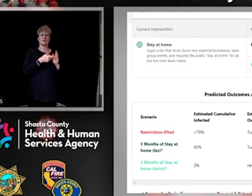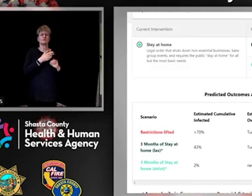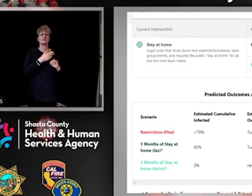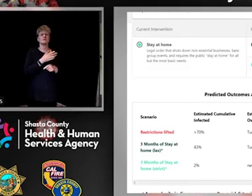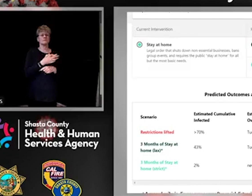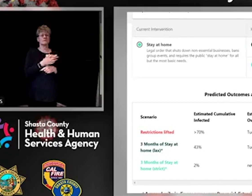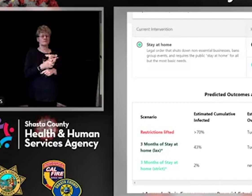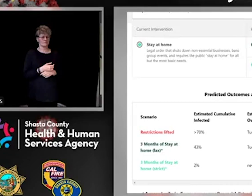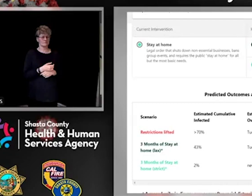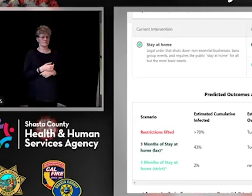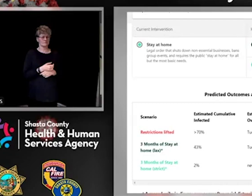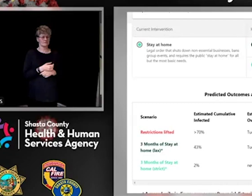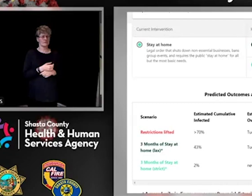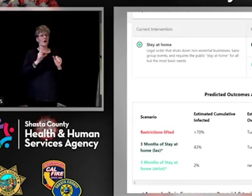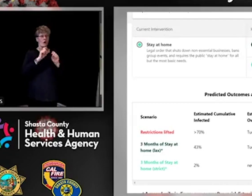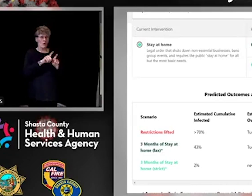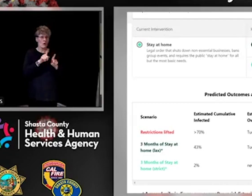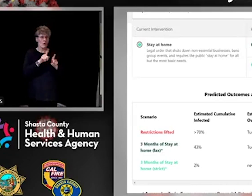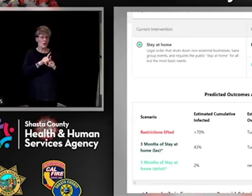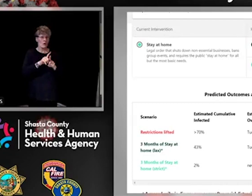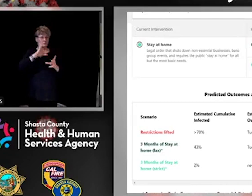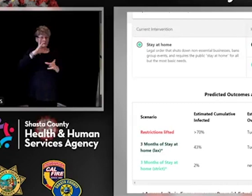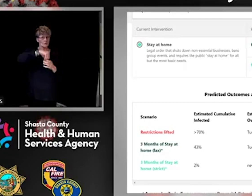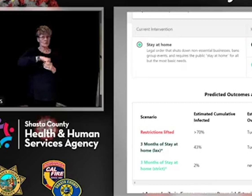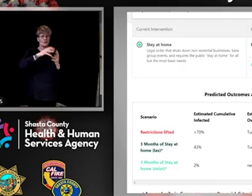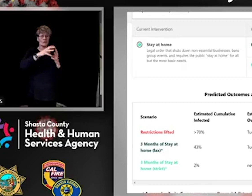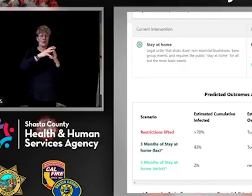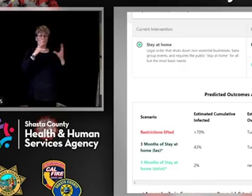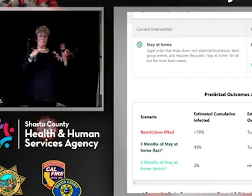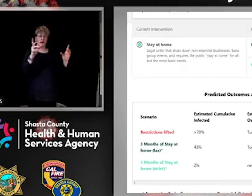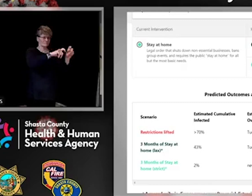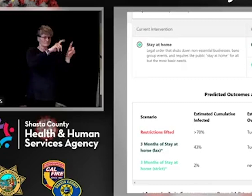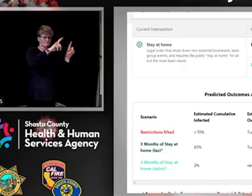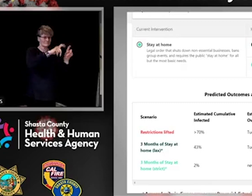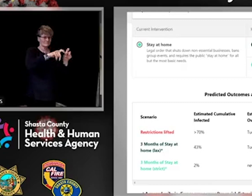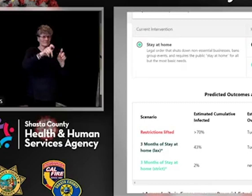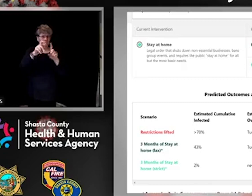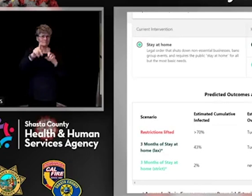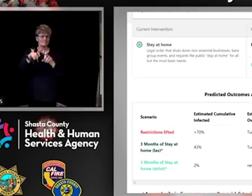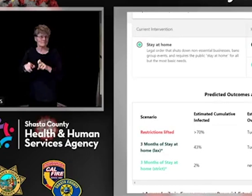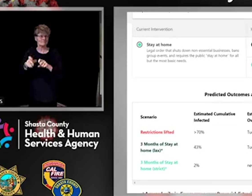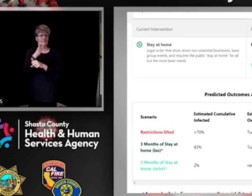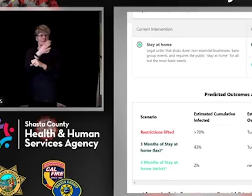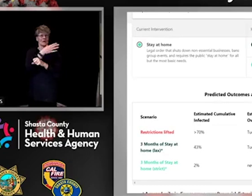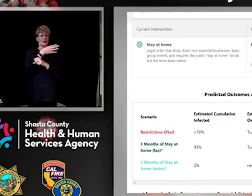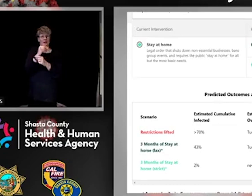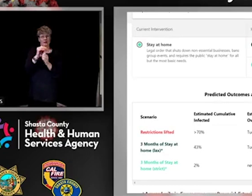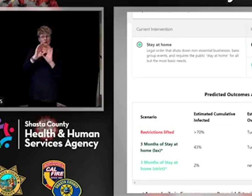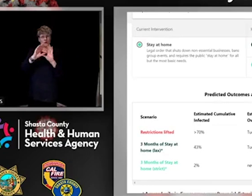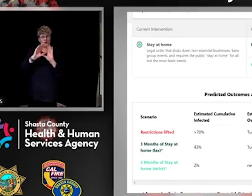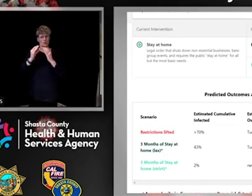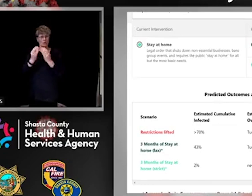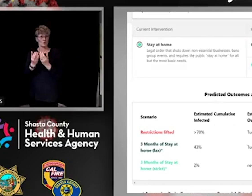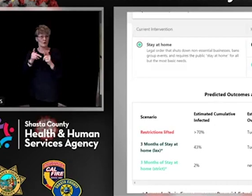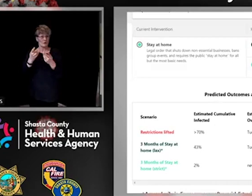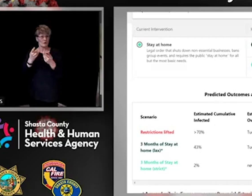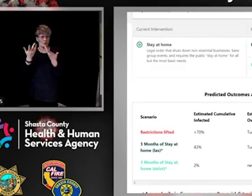testing and quarantine so that quarantines can be relaxed for those who are not infected.